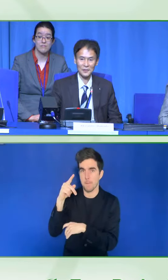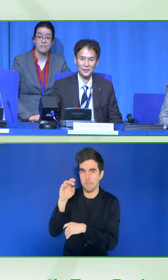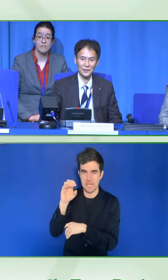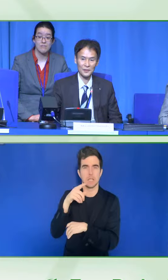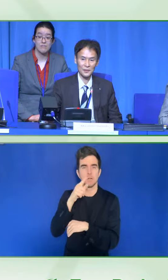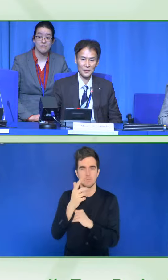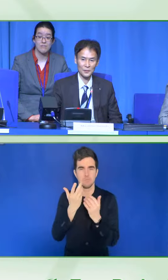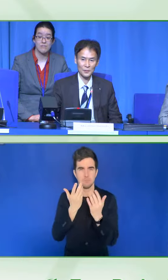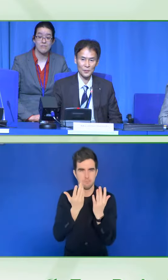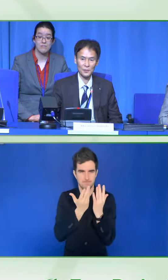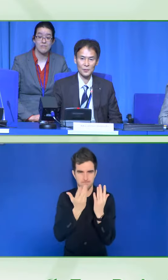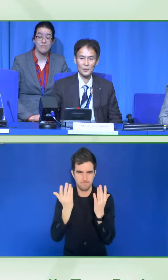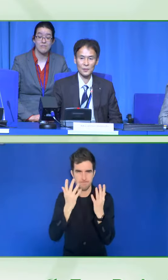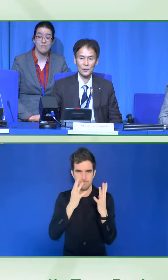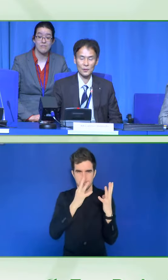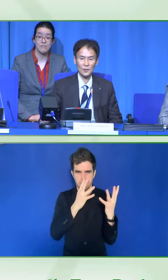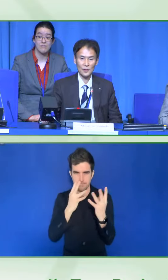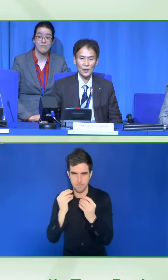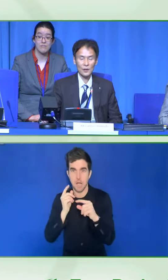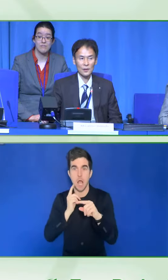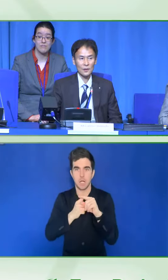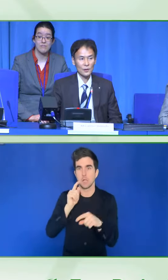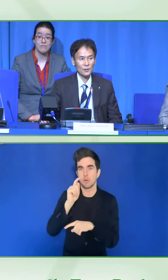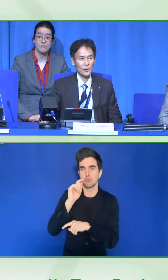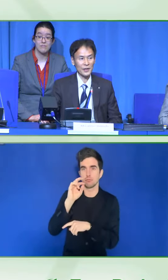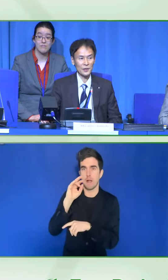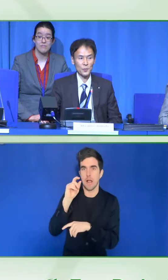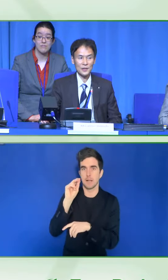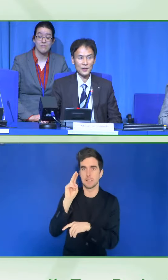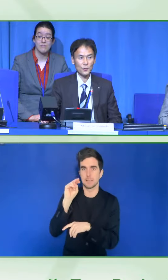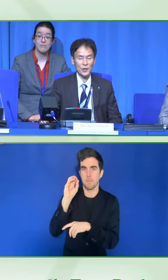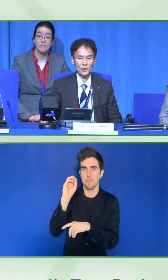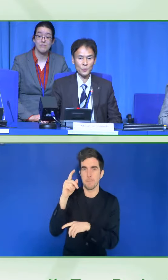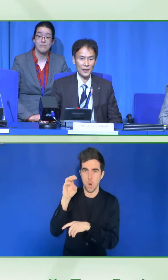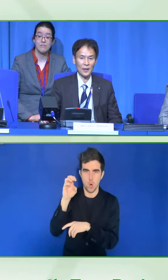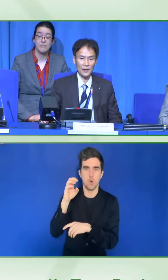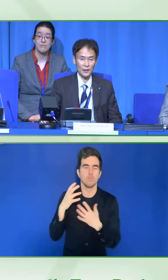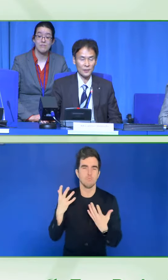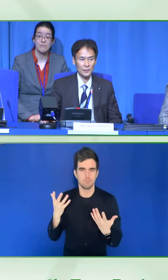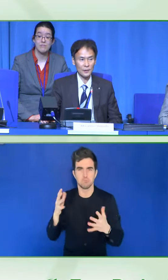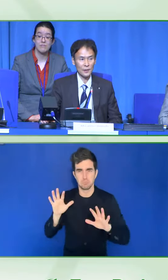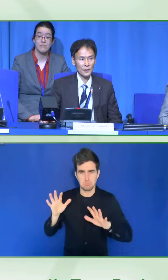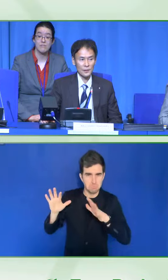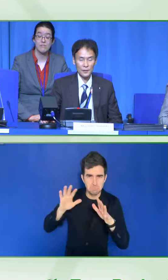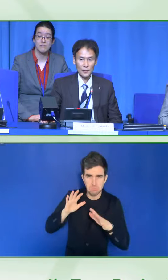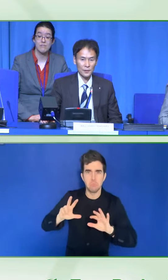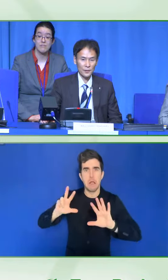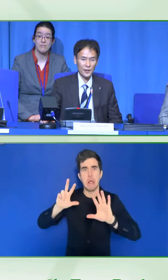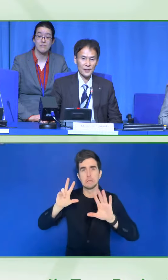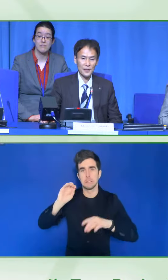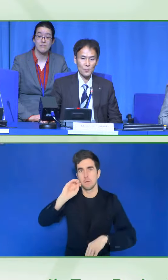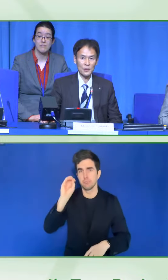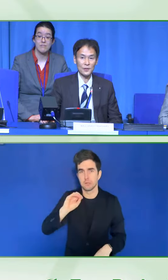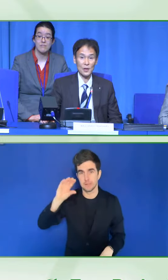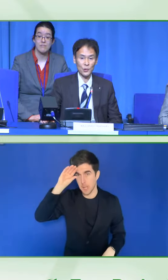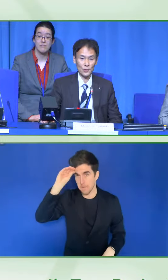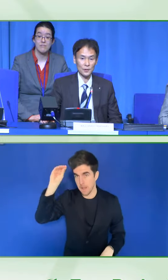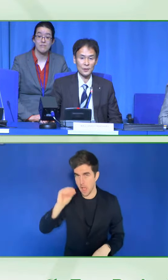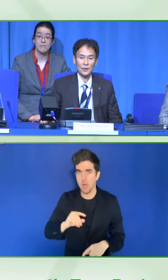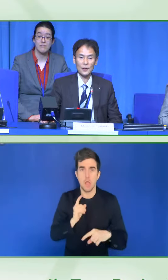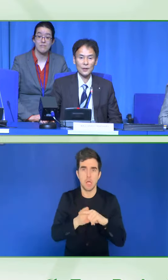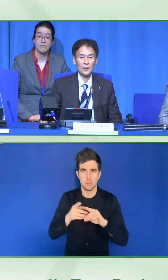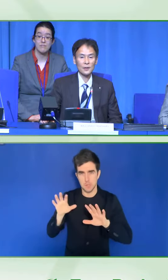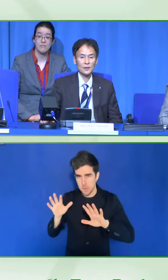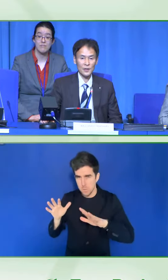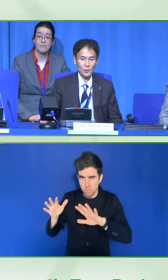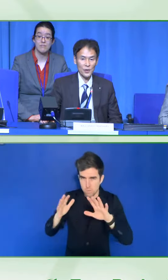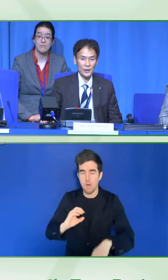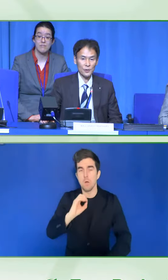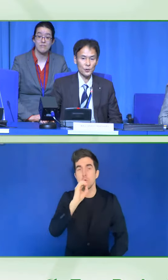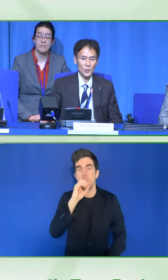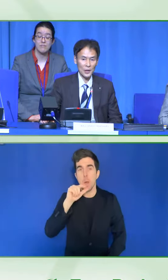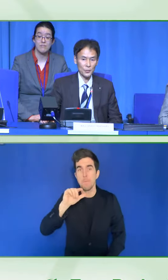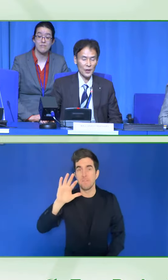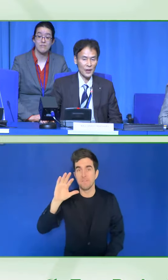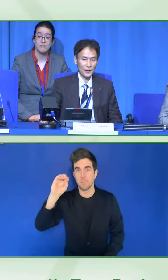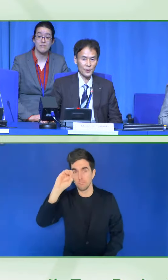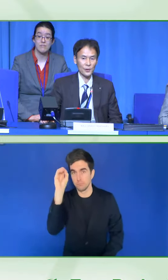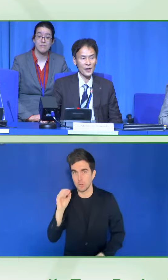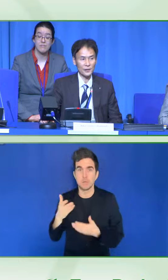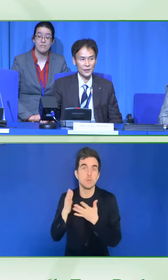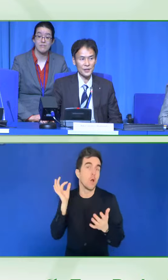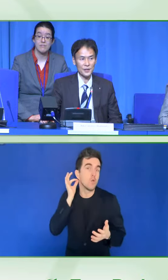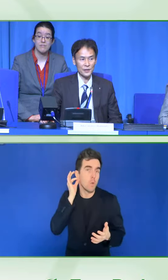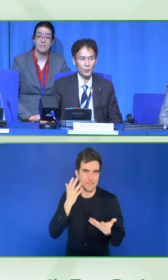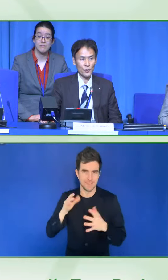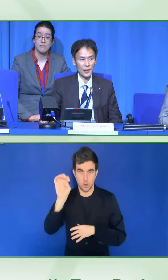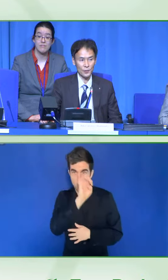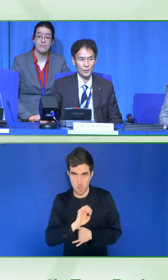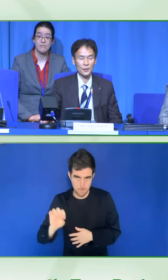Colourblindness is a condition in which a person sees colours differently from most